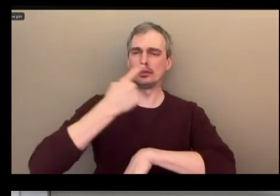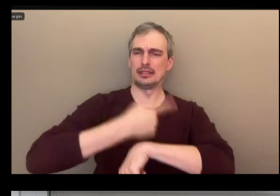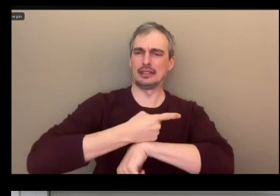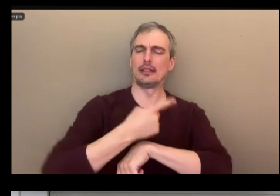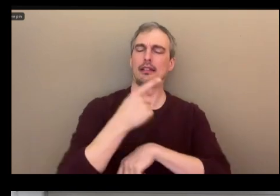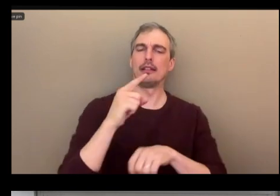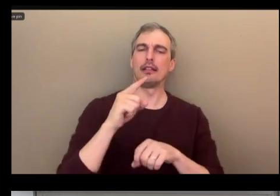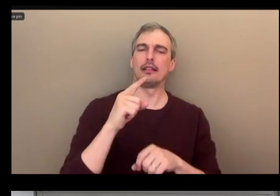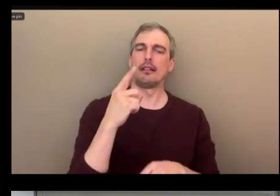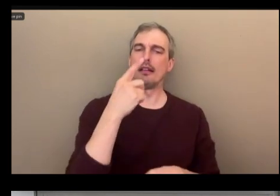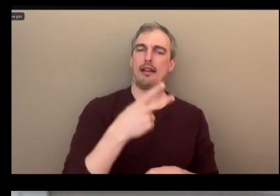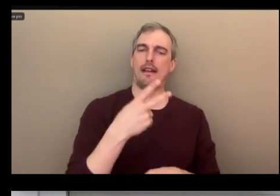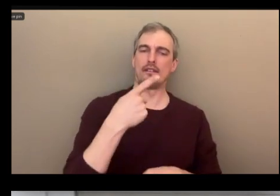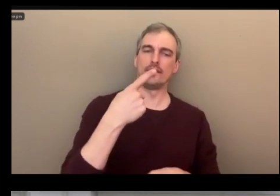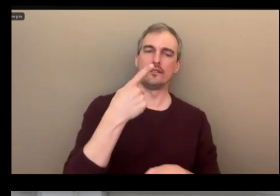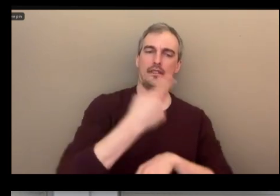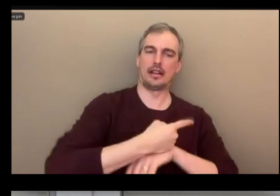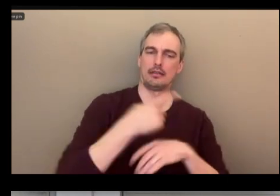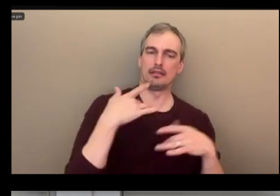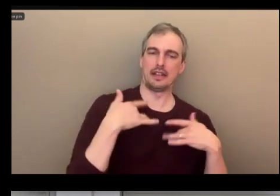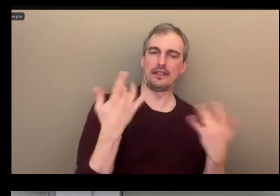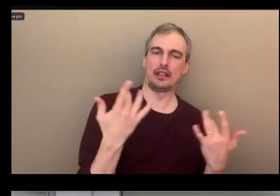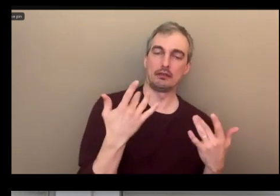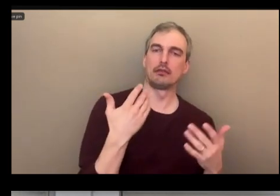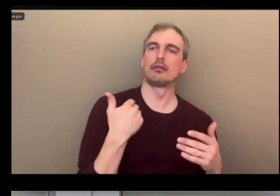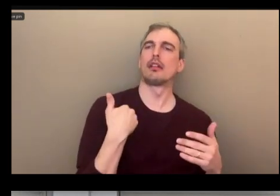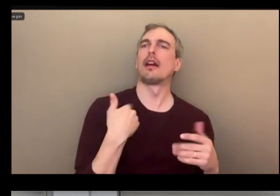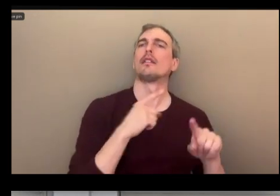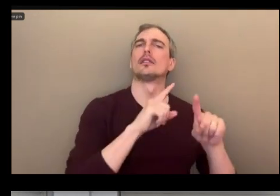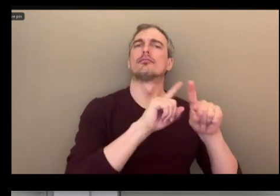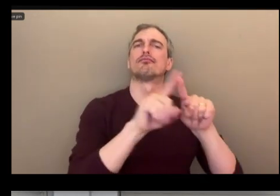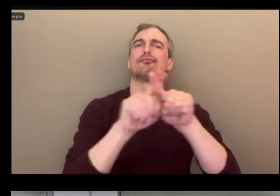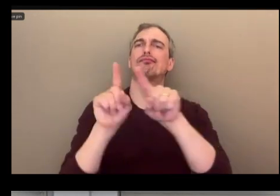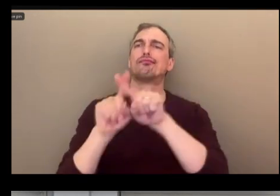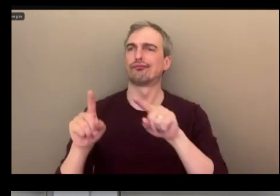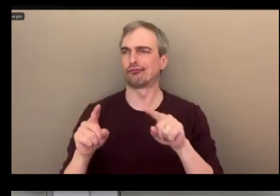Assistive technology companies, consulting groups, advocacy groups, to come into